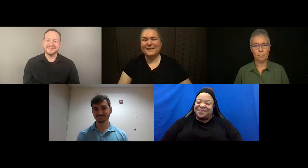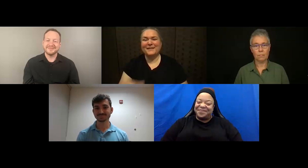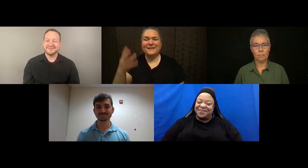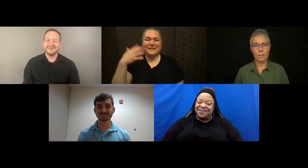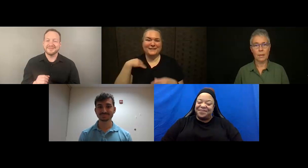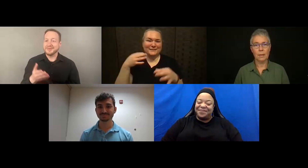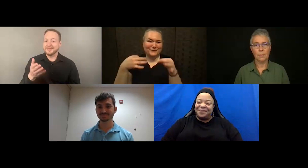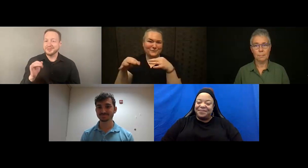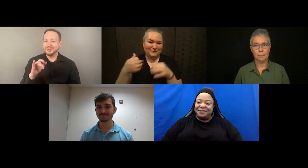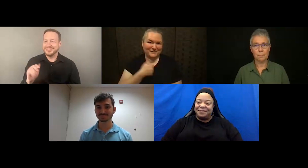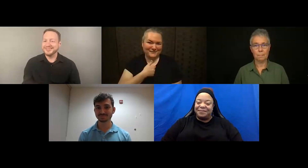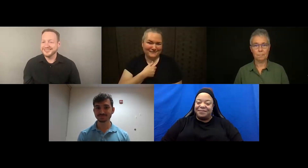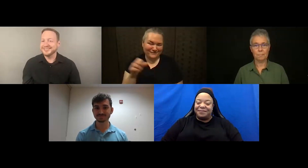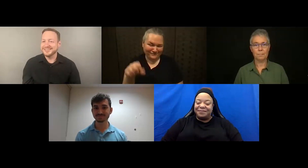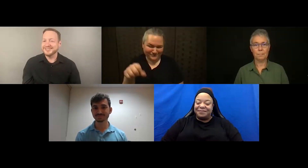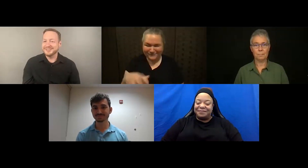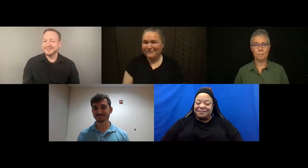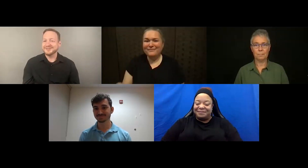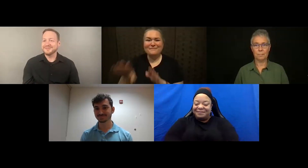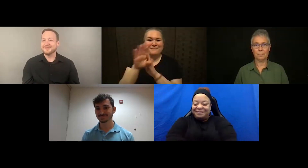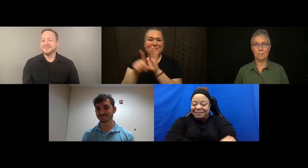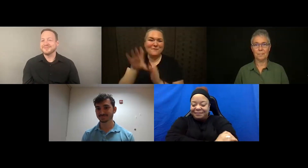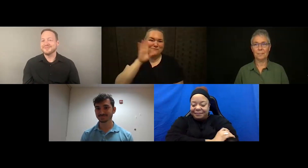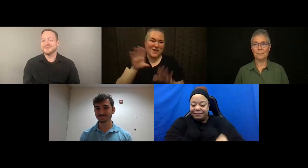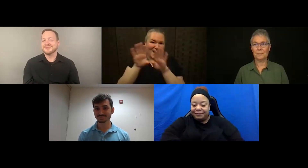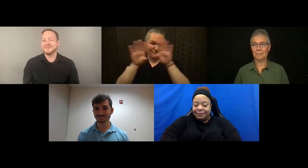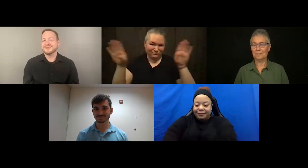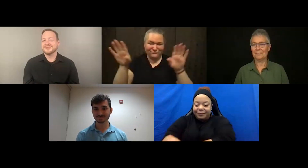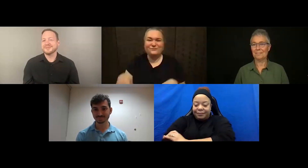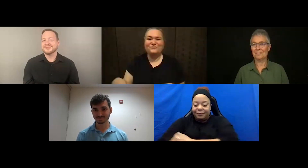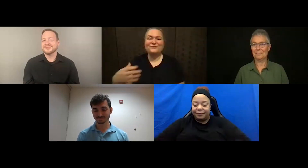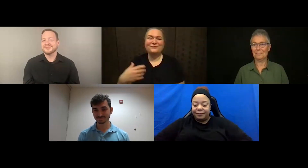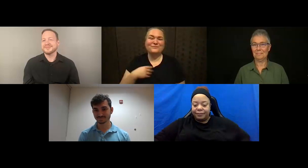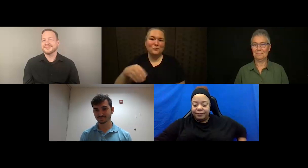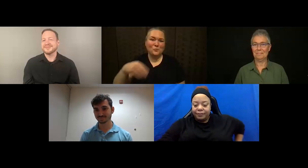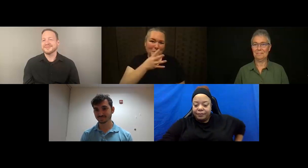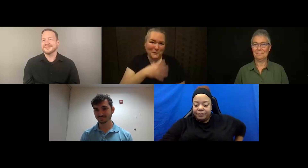Jillian: This is Jillian. I do want to add my image description. My background is a brown wall.